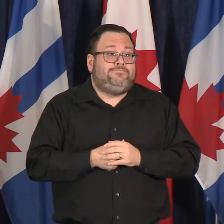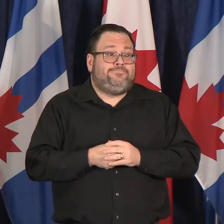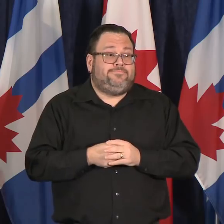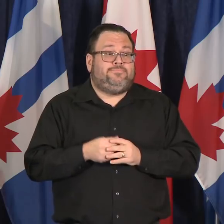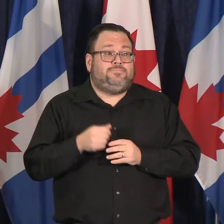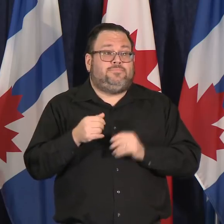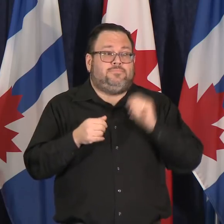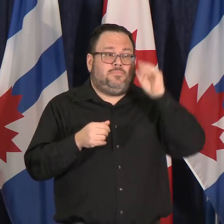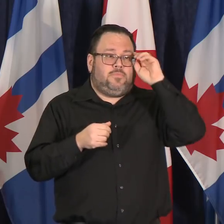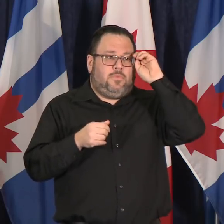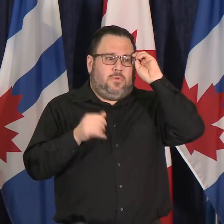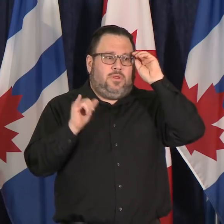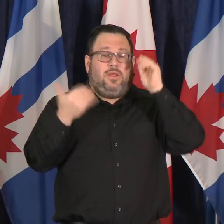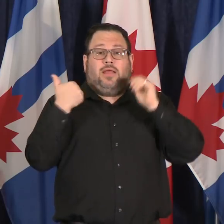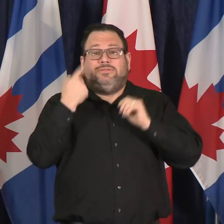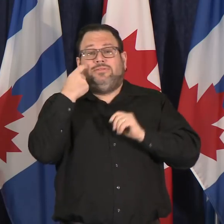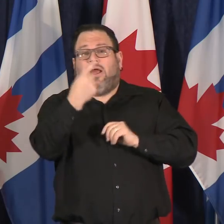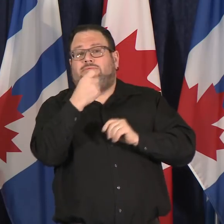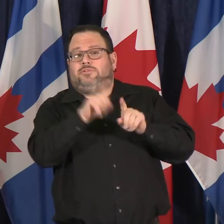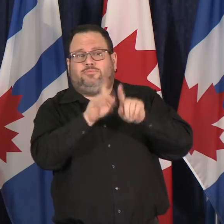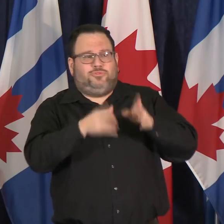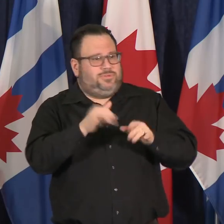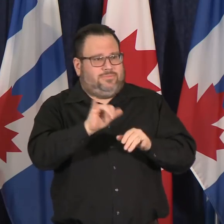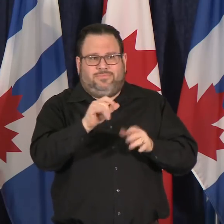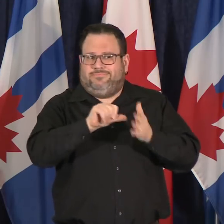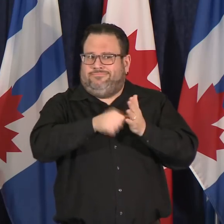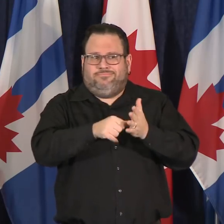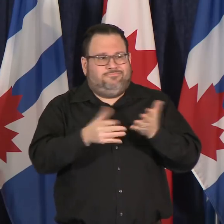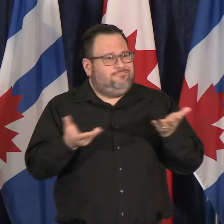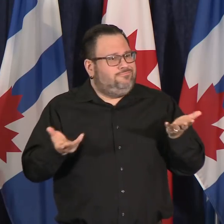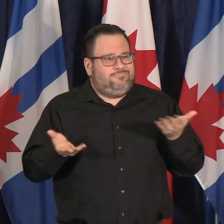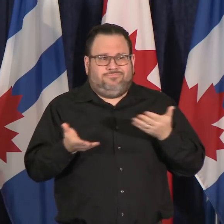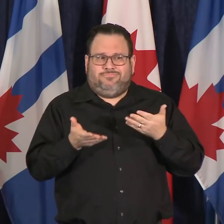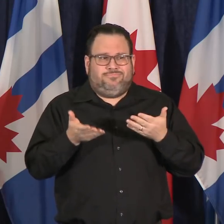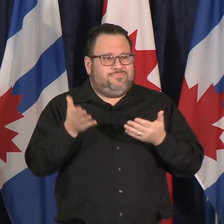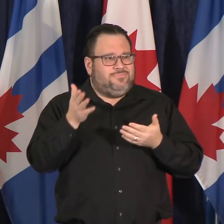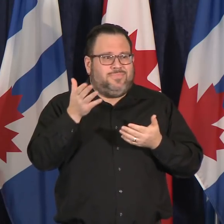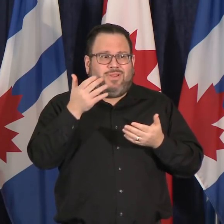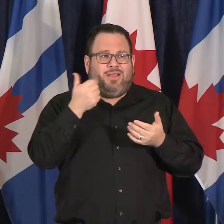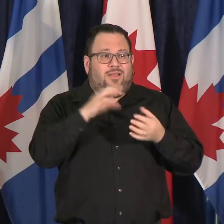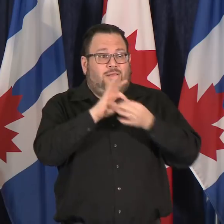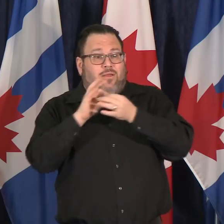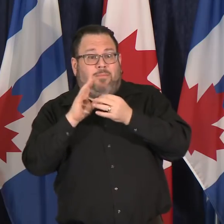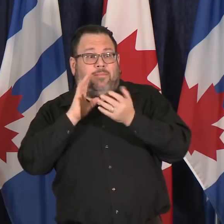with any medical course or Public Health course of action you apply what you feel